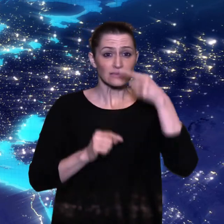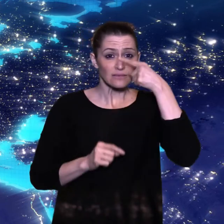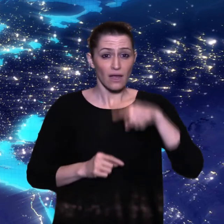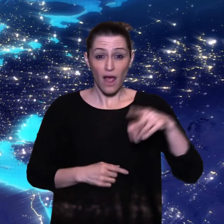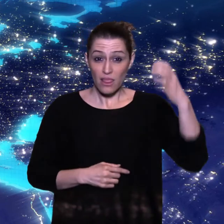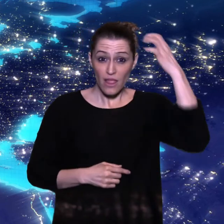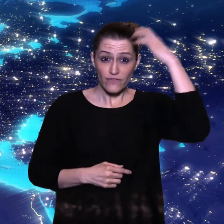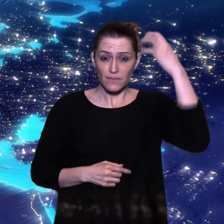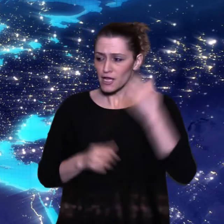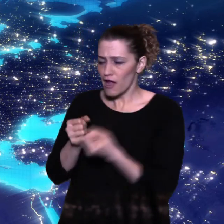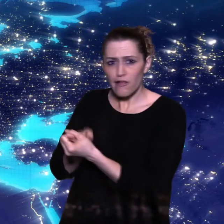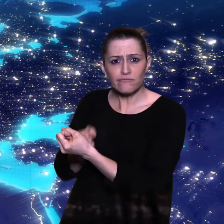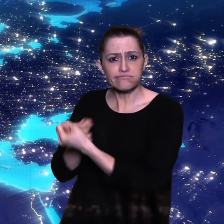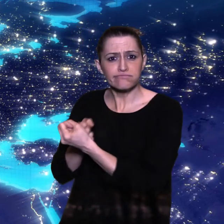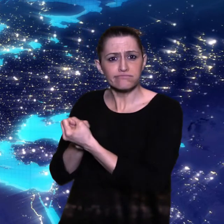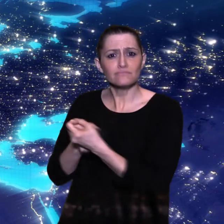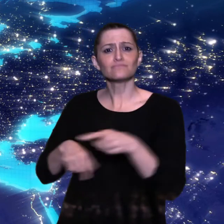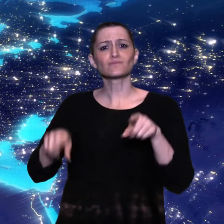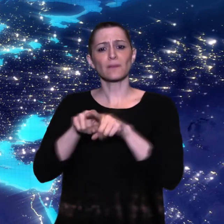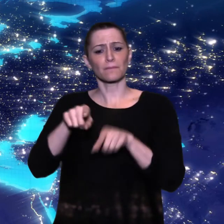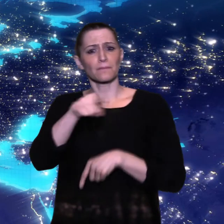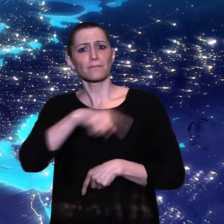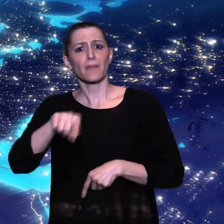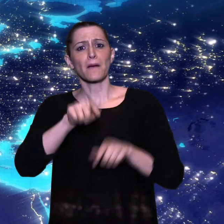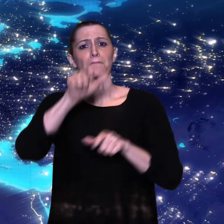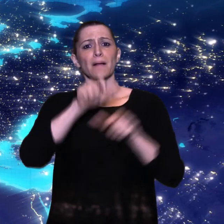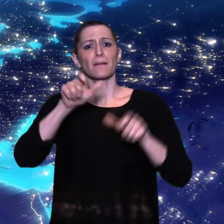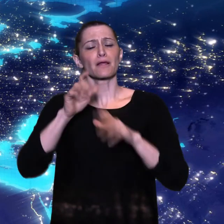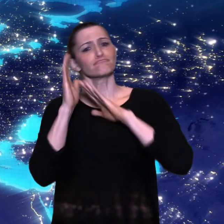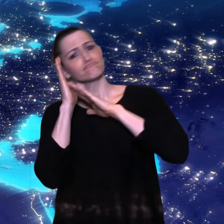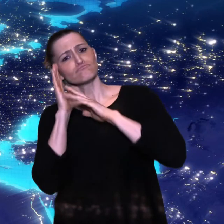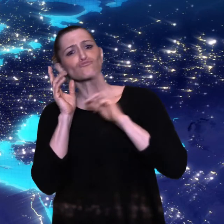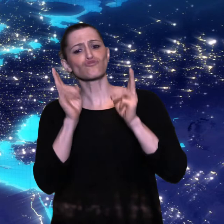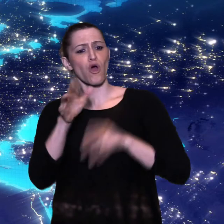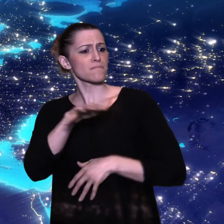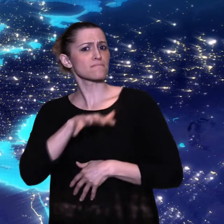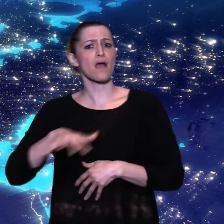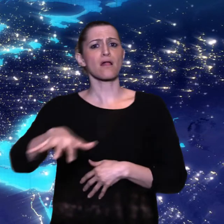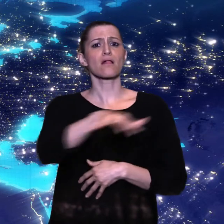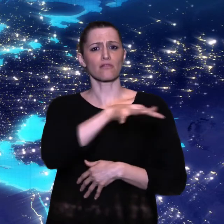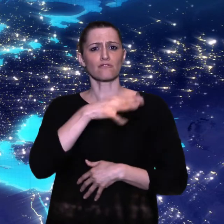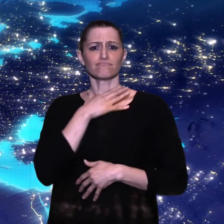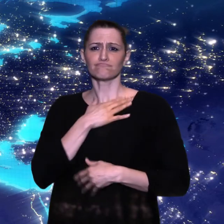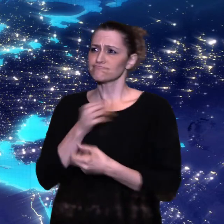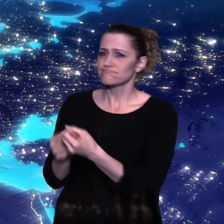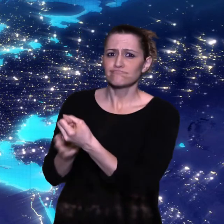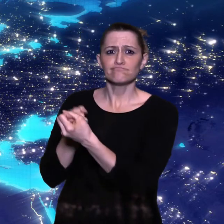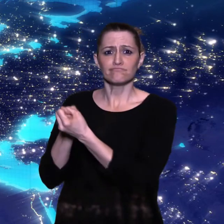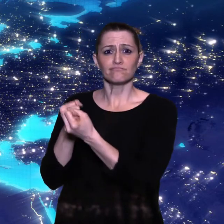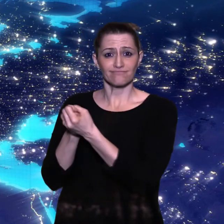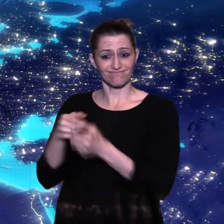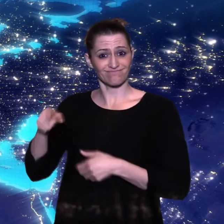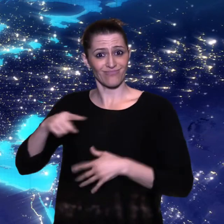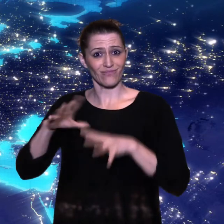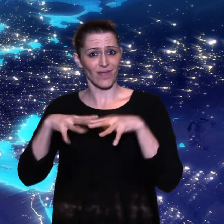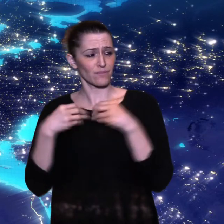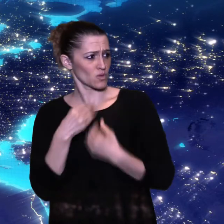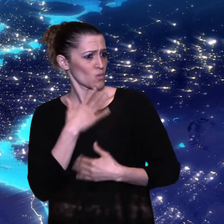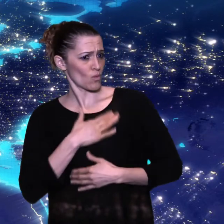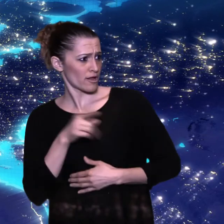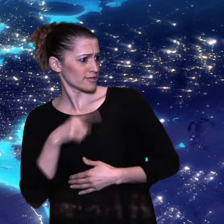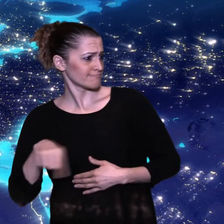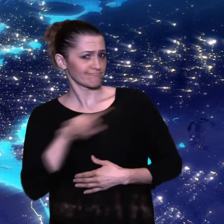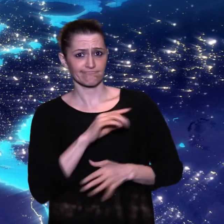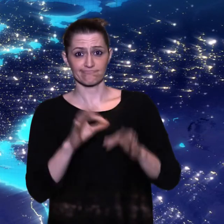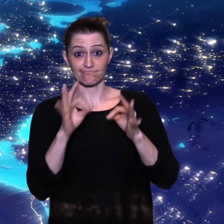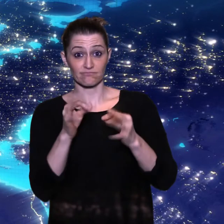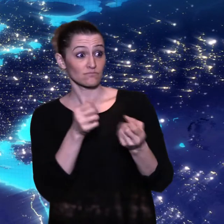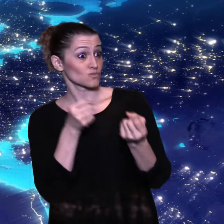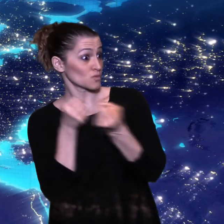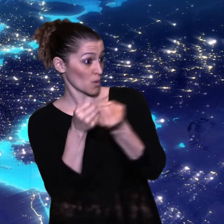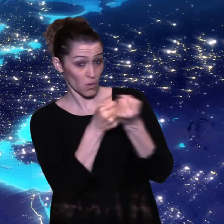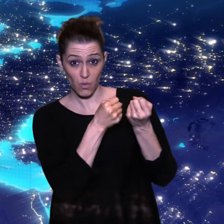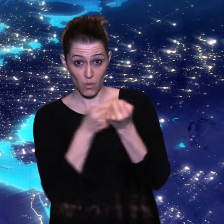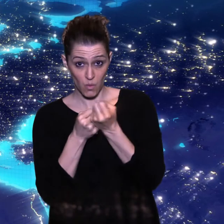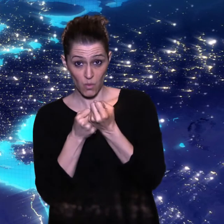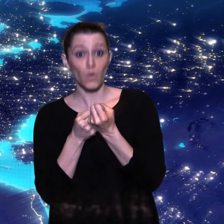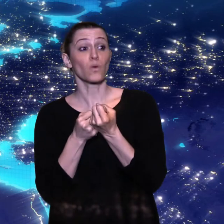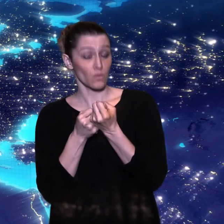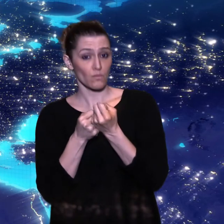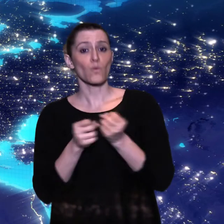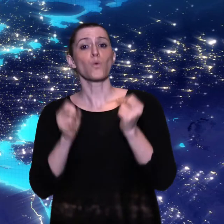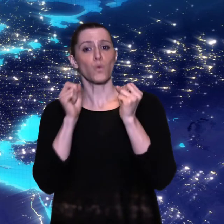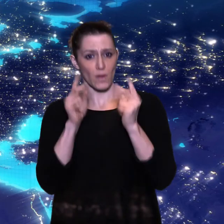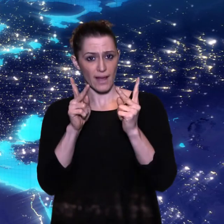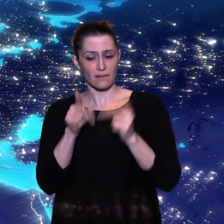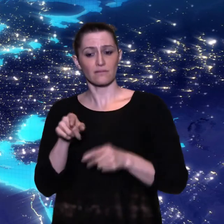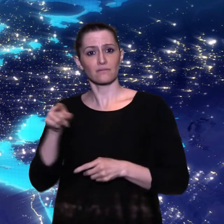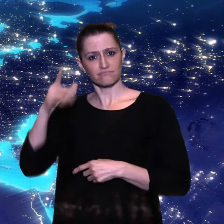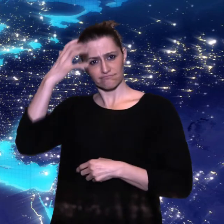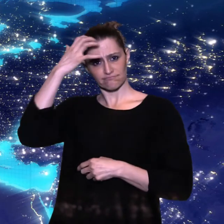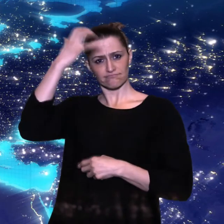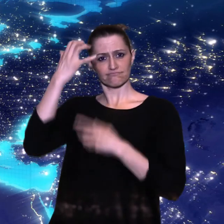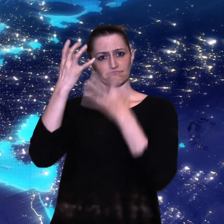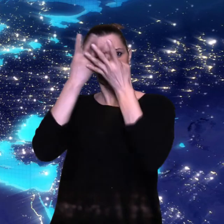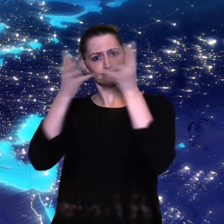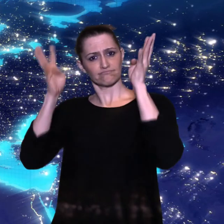from government and people at all times, the monarchy tries